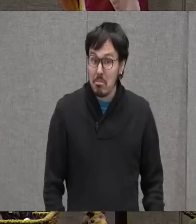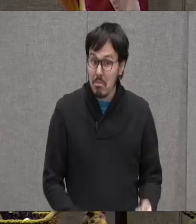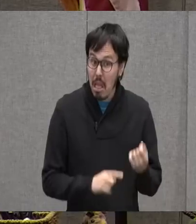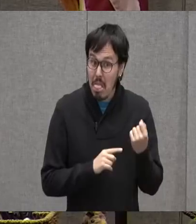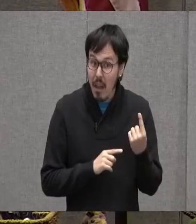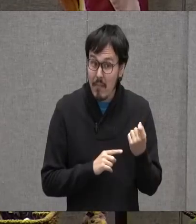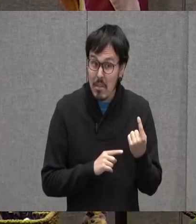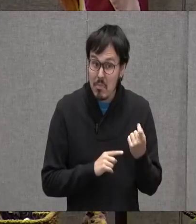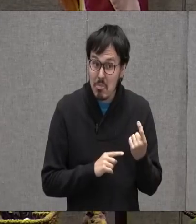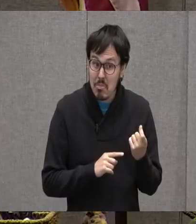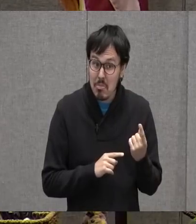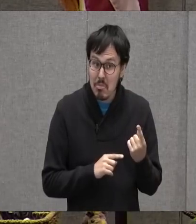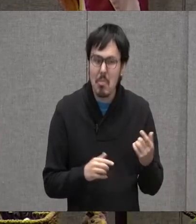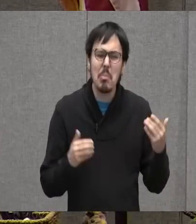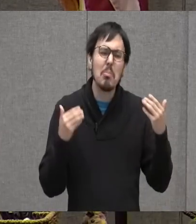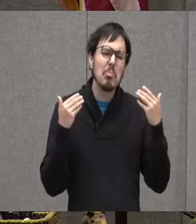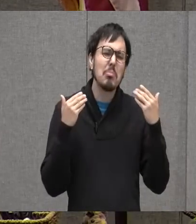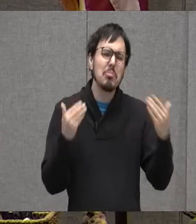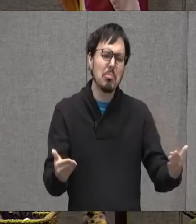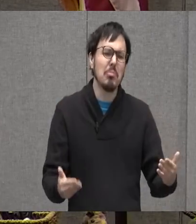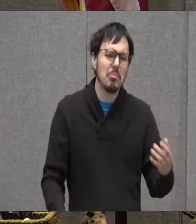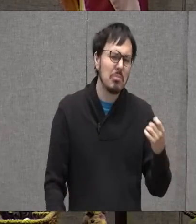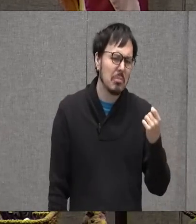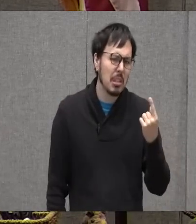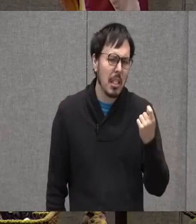Let's do 11, one, one.